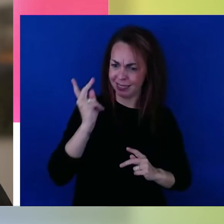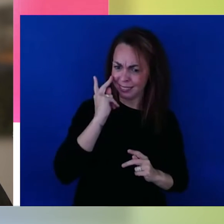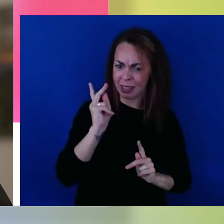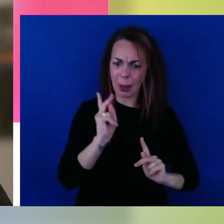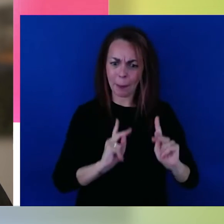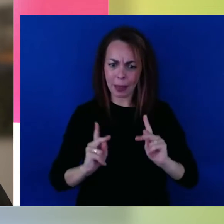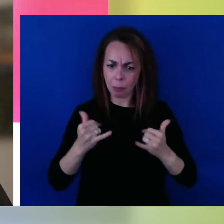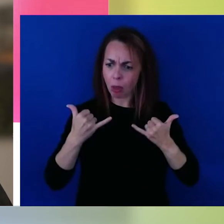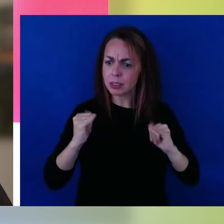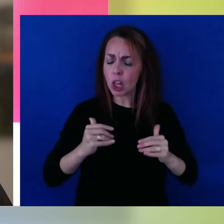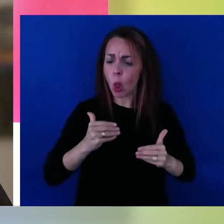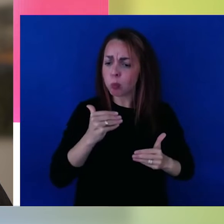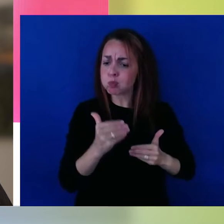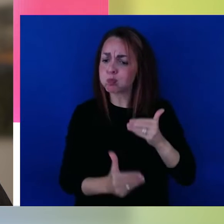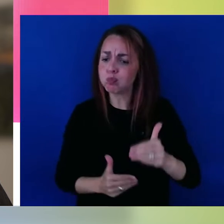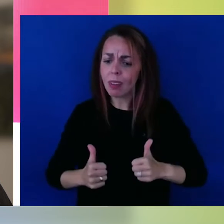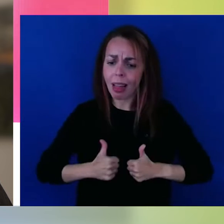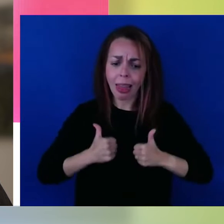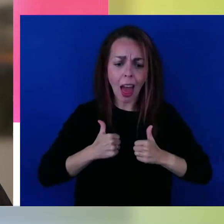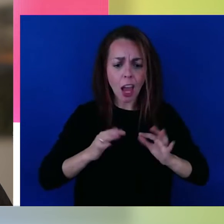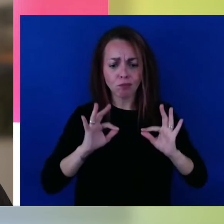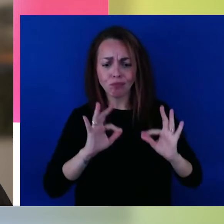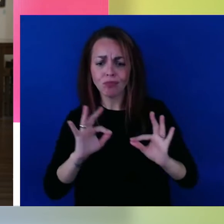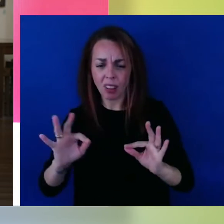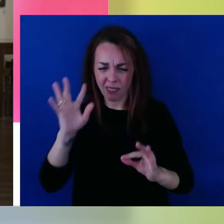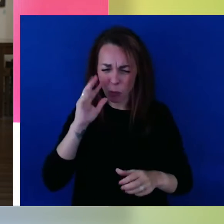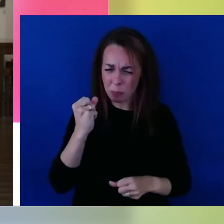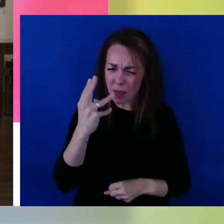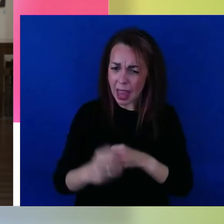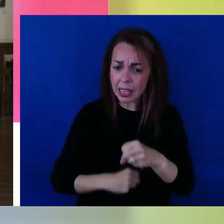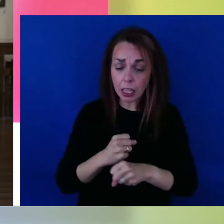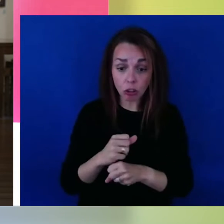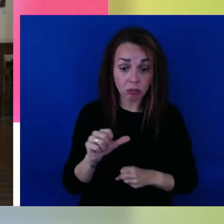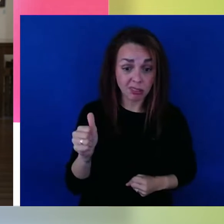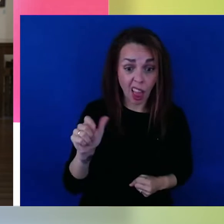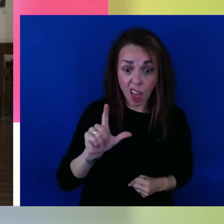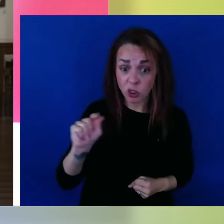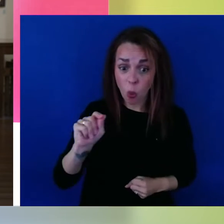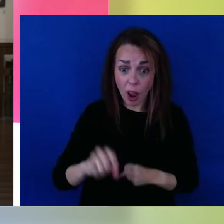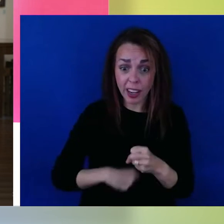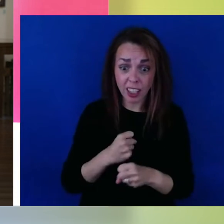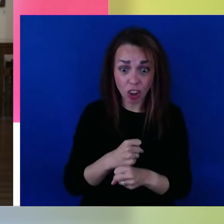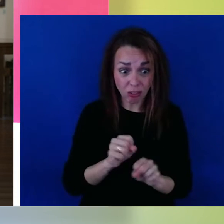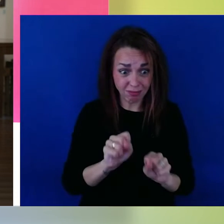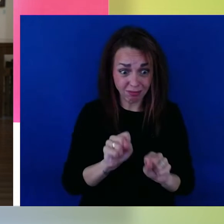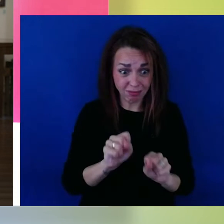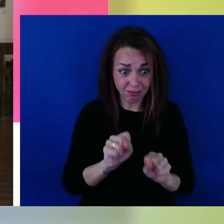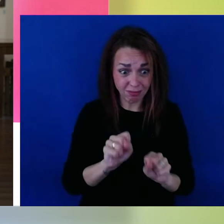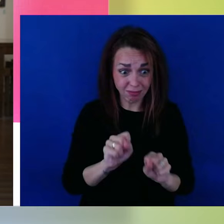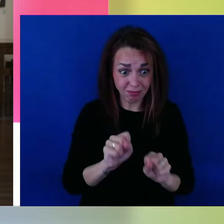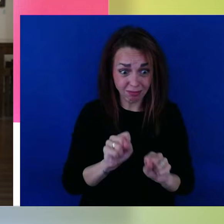for years, even decades. While there is no medical cure for ALS,